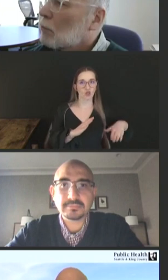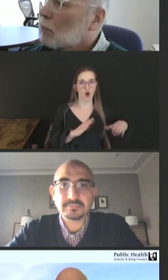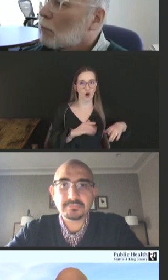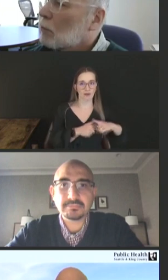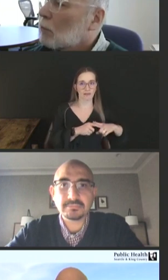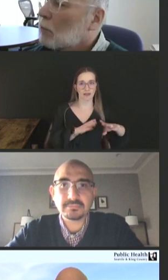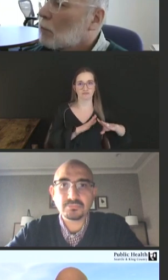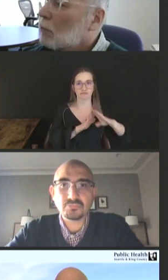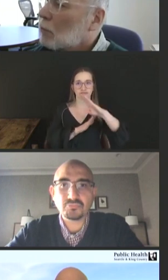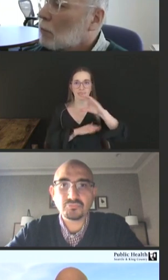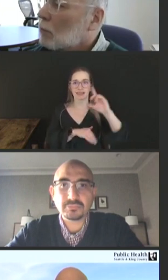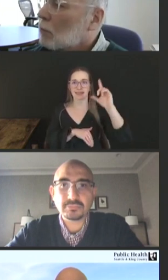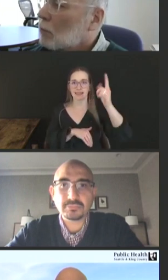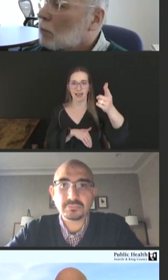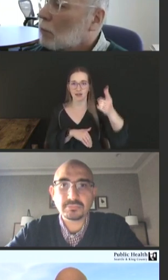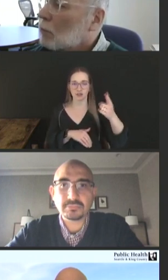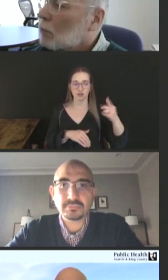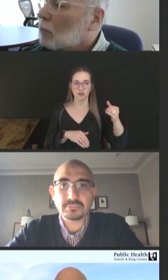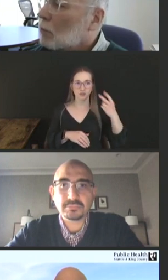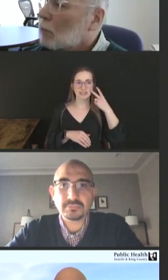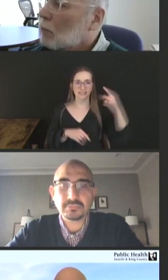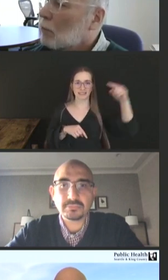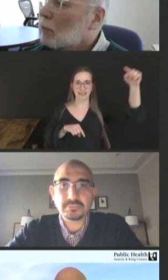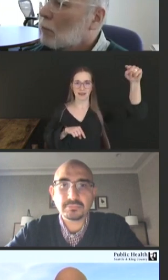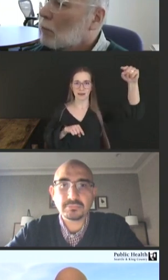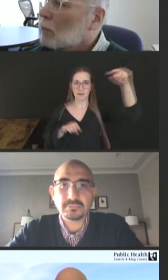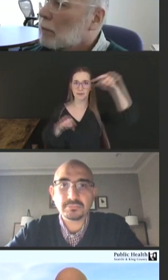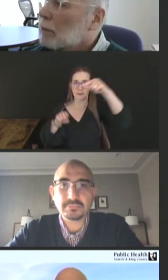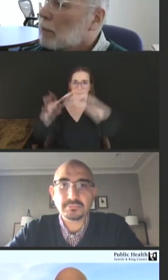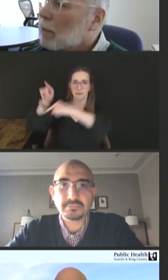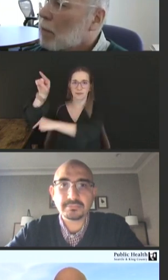see sort of the curves cross in the middle at about four to six months. I would say we